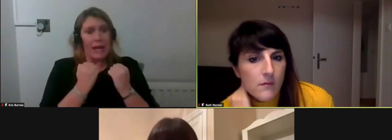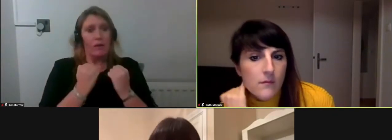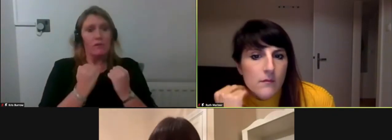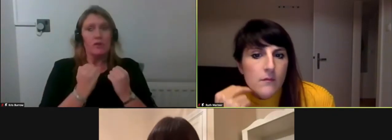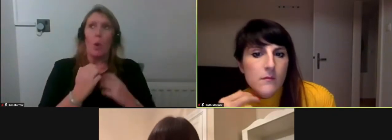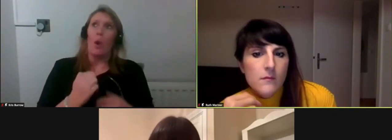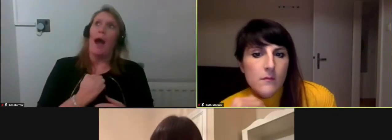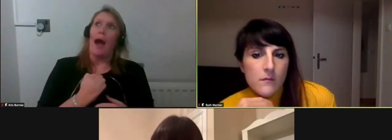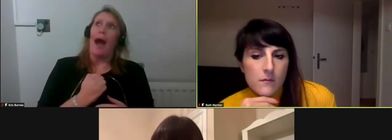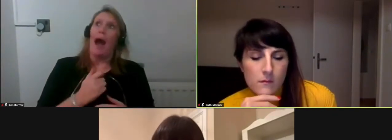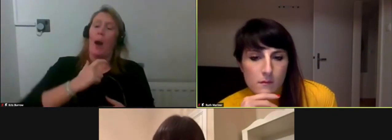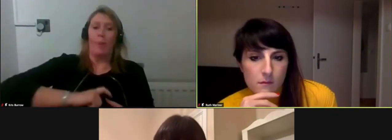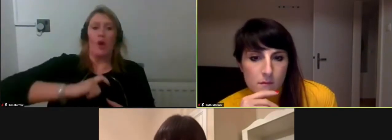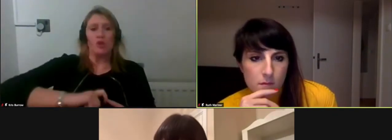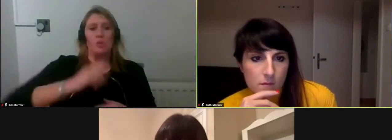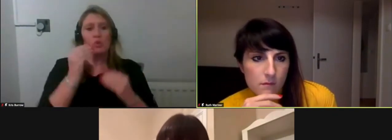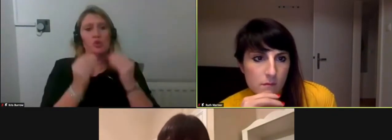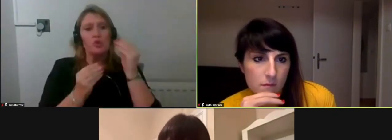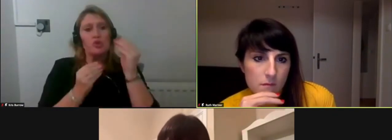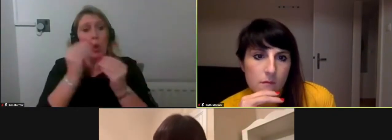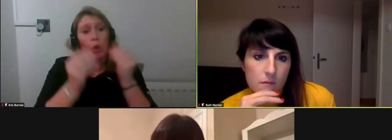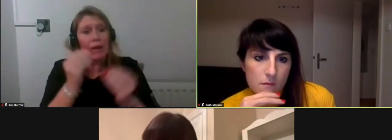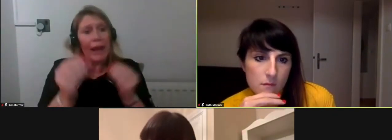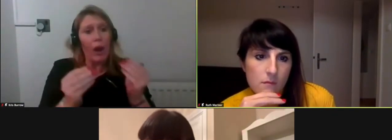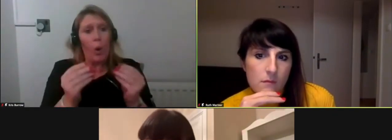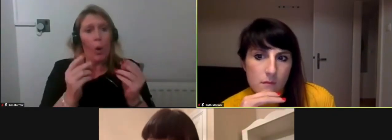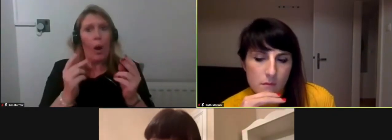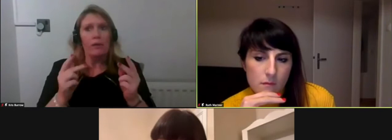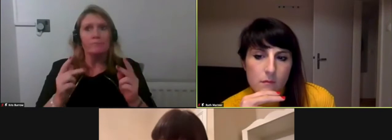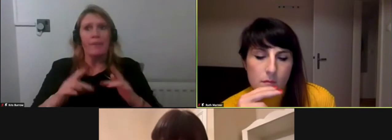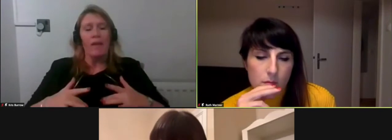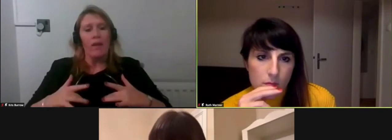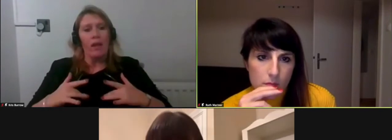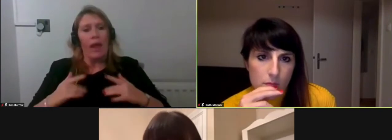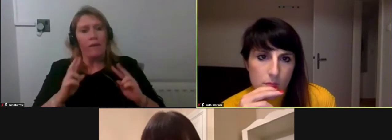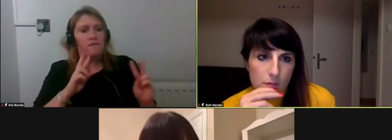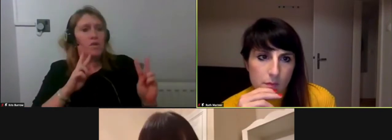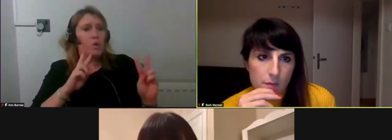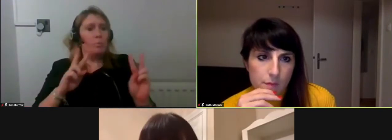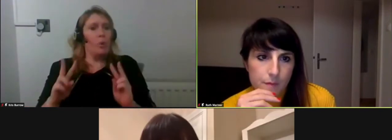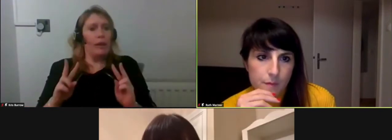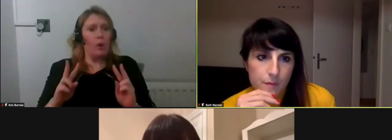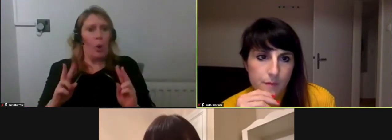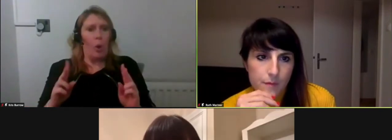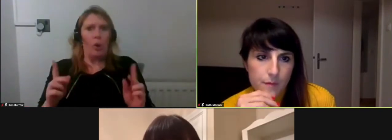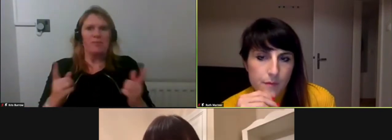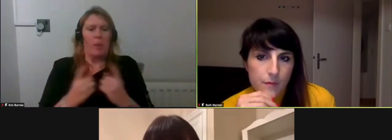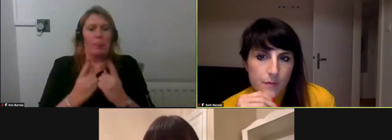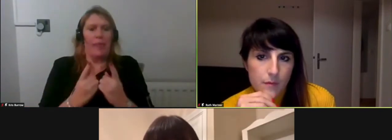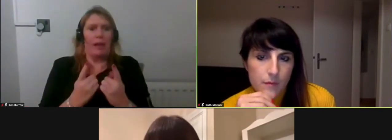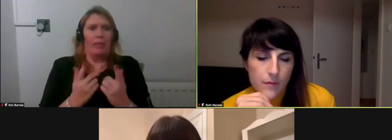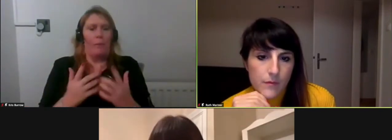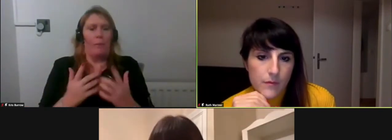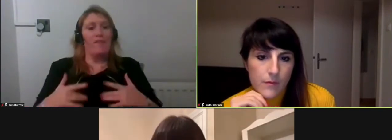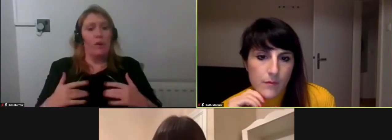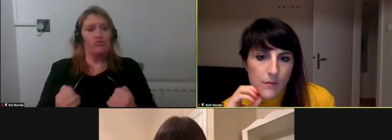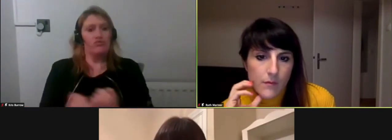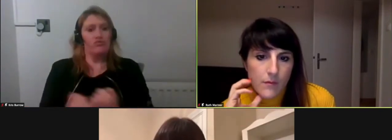viewpoint, or basically anything that we felt strongly about. So, I met with Ruth,